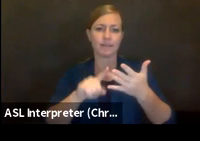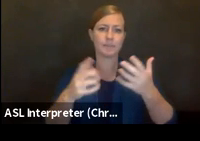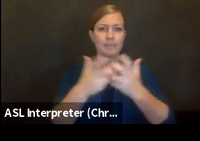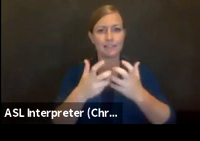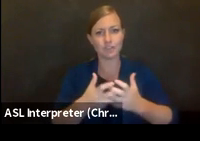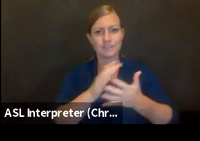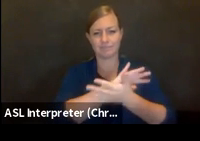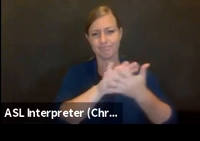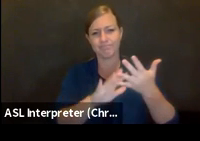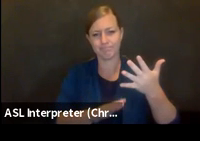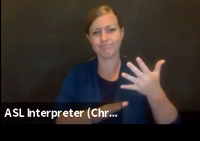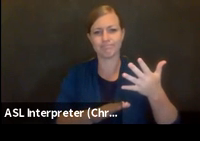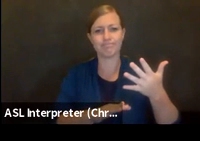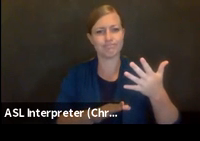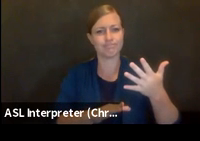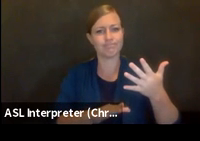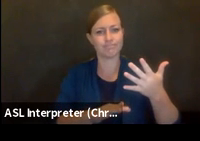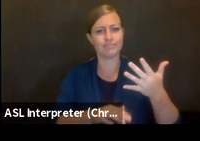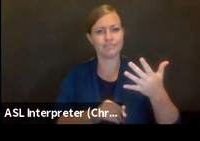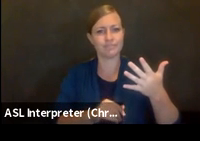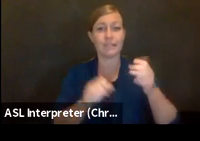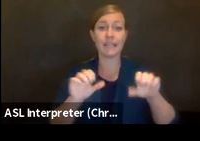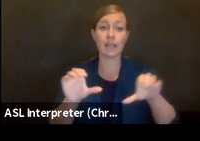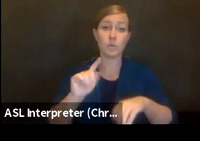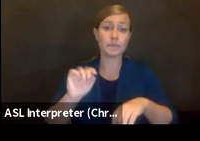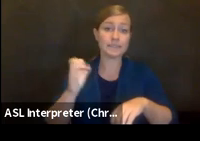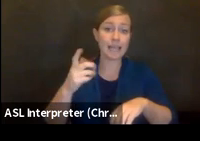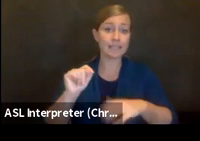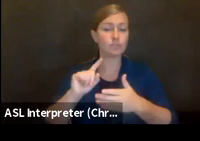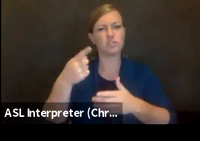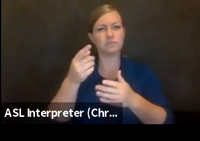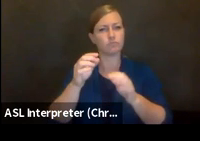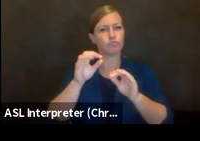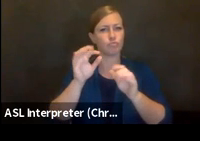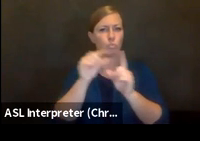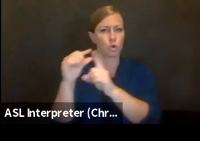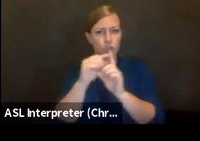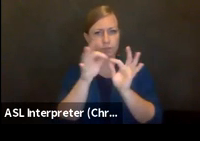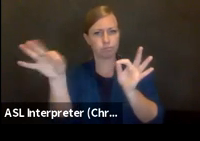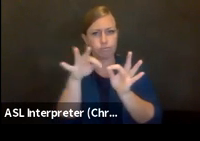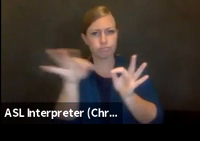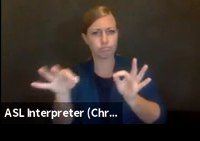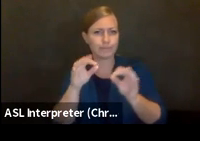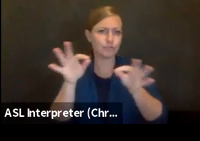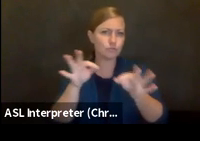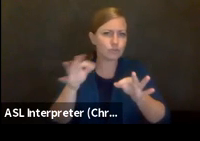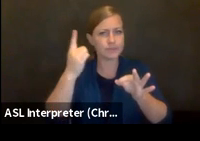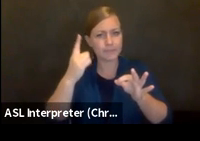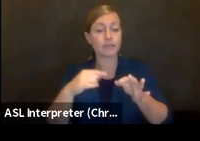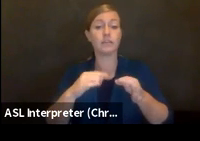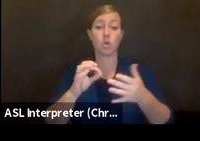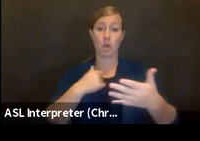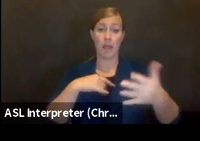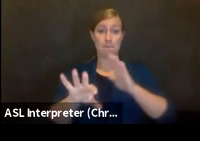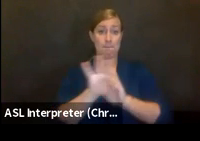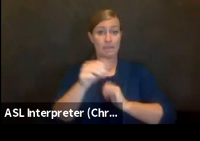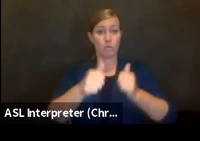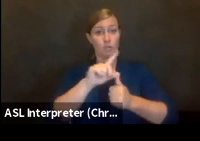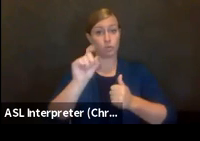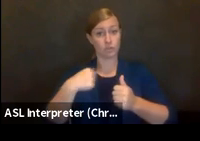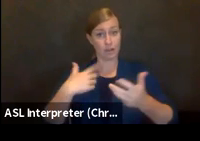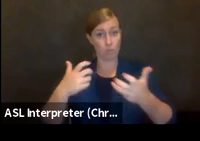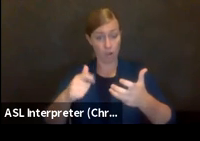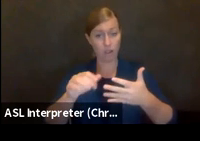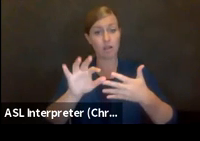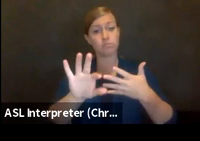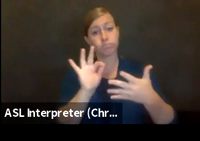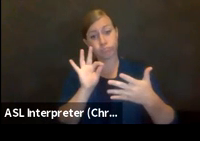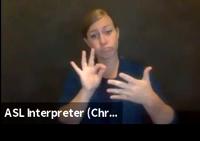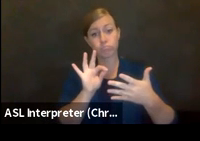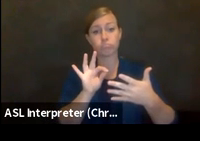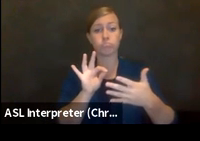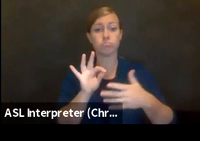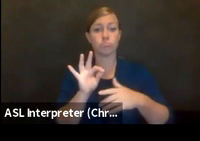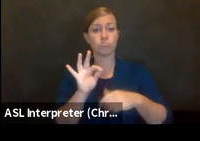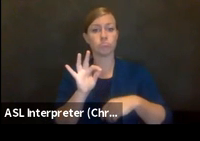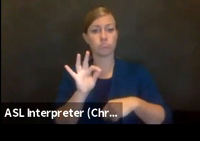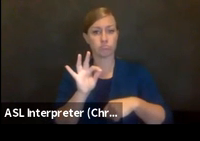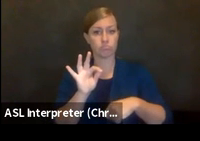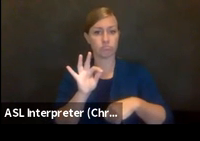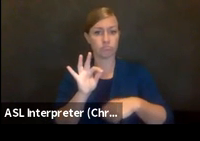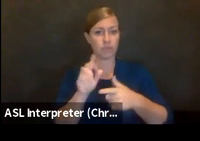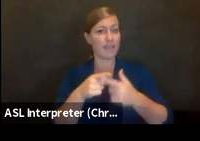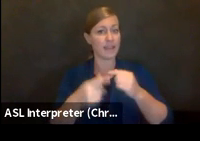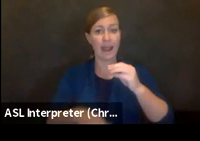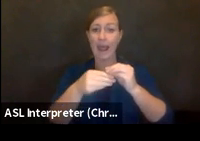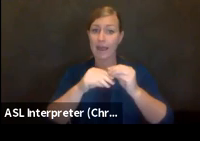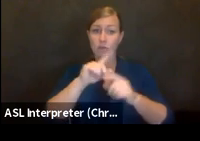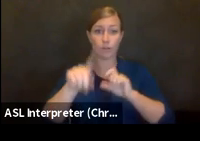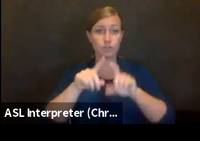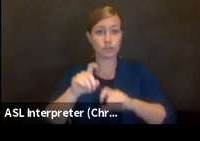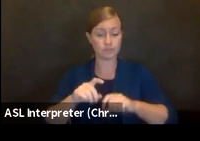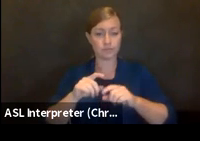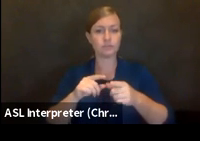ESD 189 - Amy Colburn: So there's, you can just do text. So if you need some instructions, something like that. So once I have, I figure out what kind of questions do I want, I can go into and just start adding questions. So maybe I start with